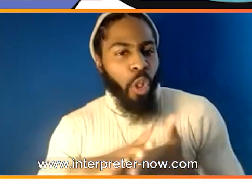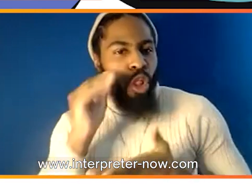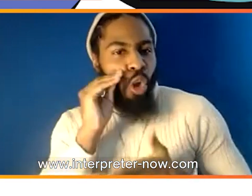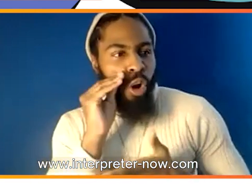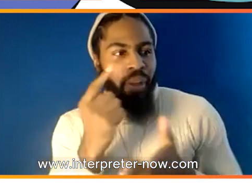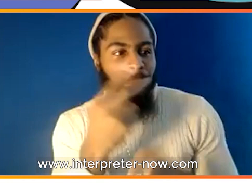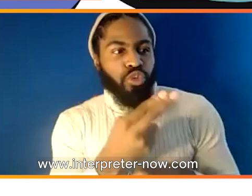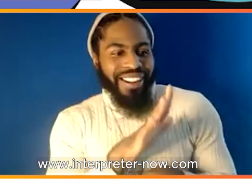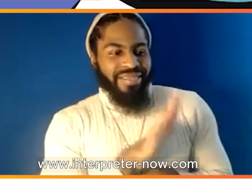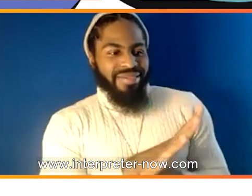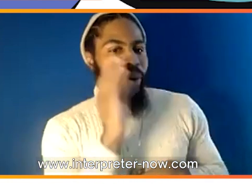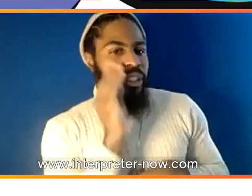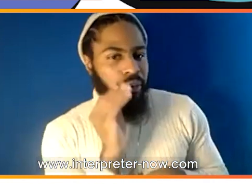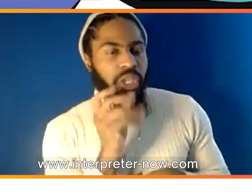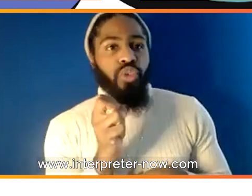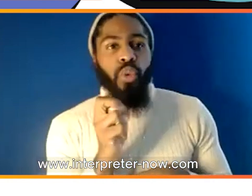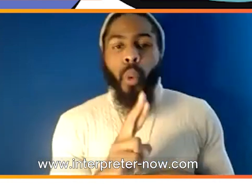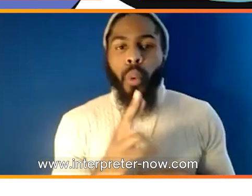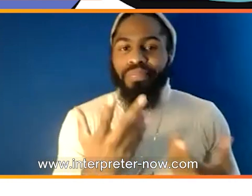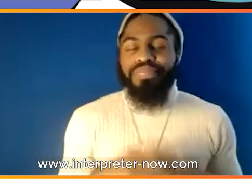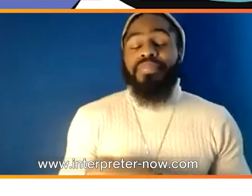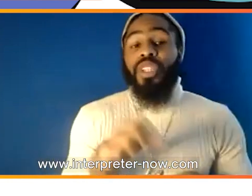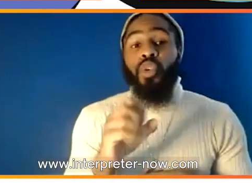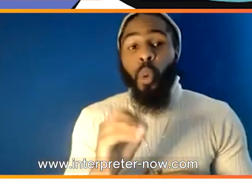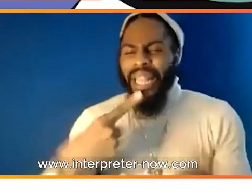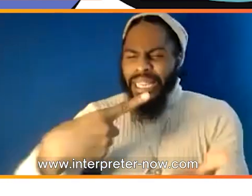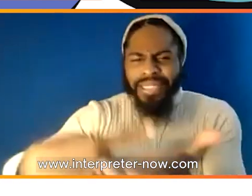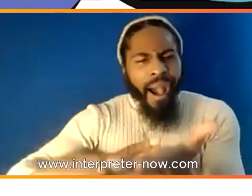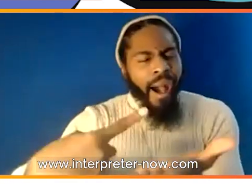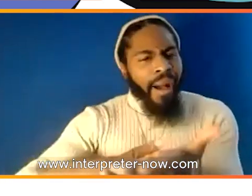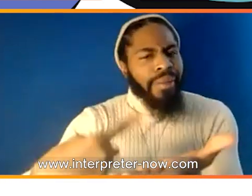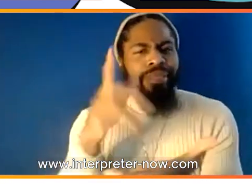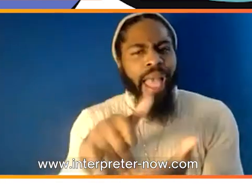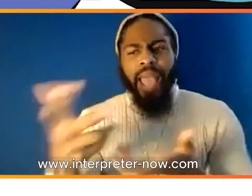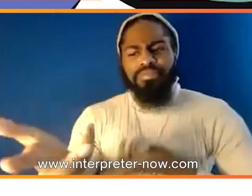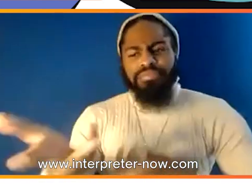dialogue about that, "Hey, here's maybe what I would have done." Maybe my mentor says,